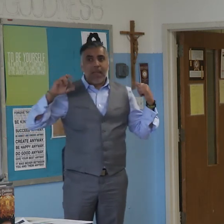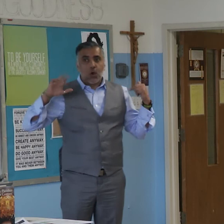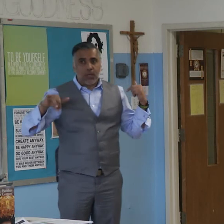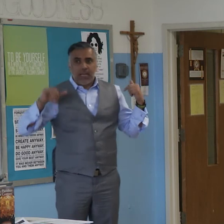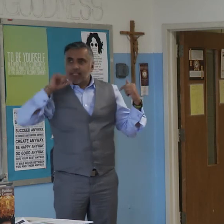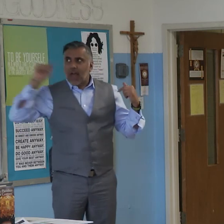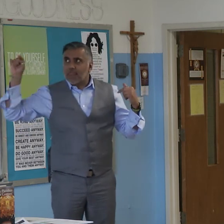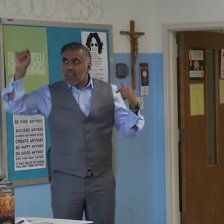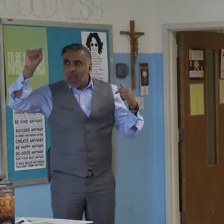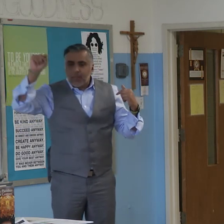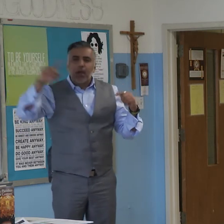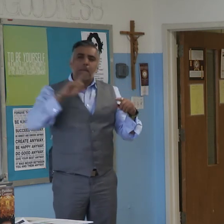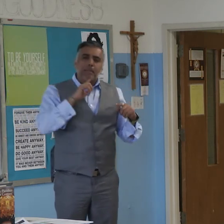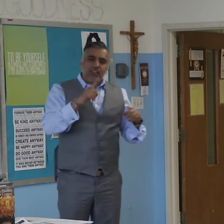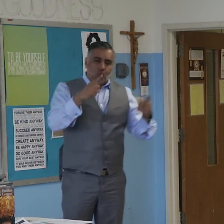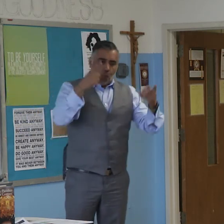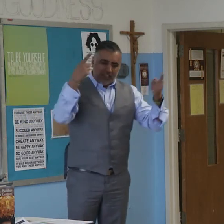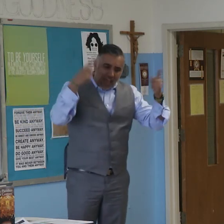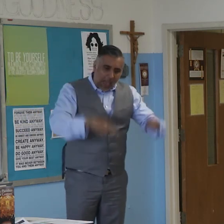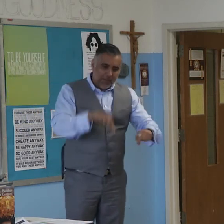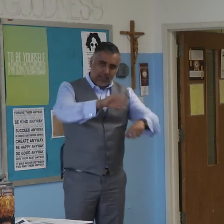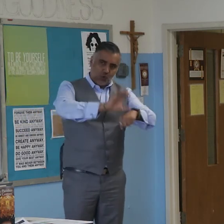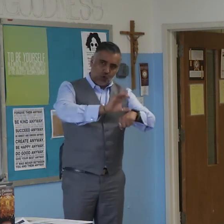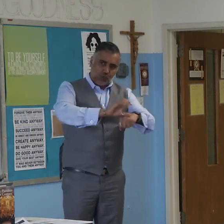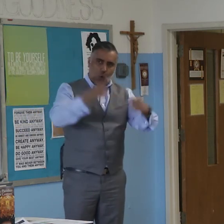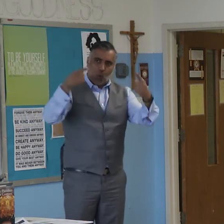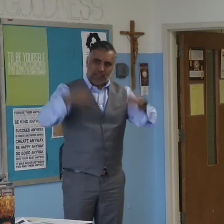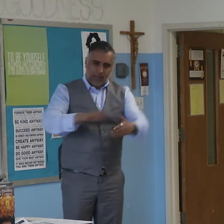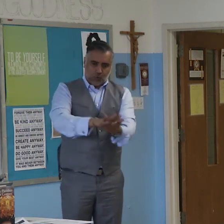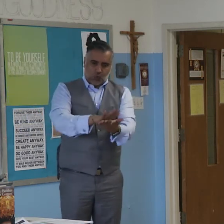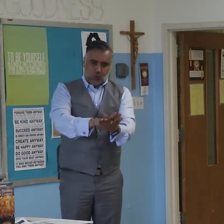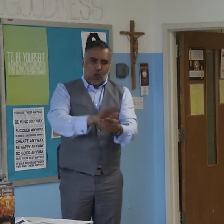it's really what happens in parishes and in schools when people say, "we've